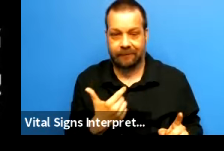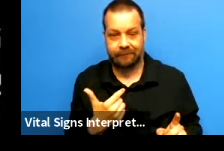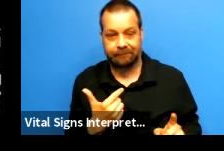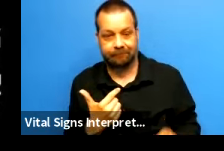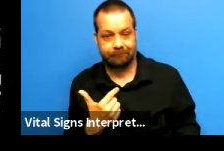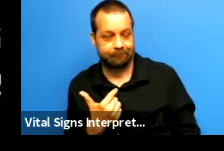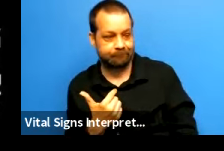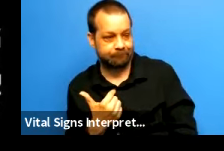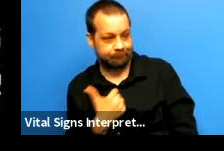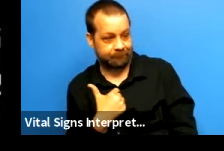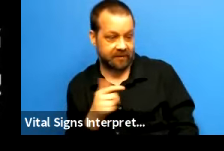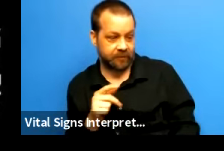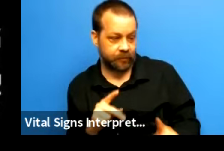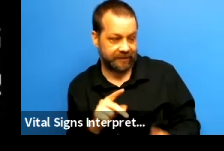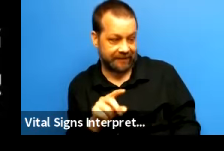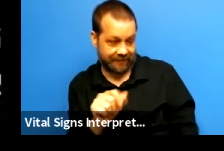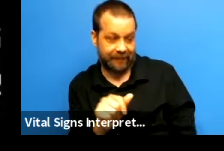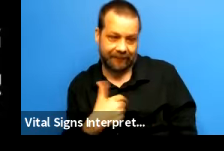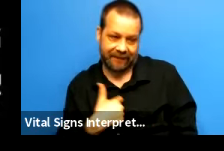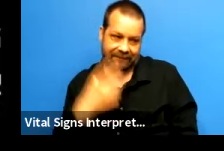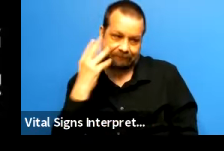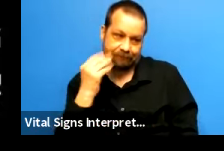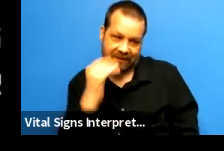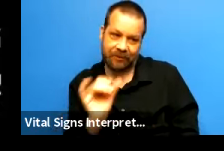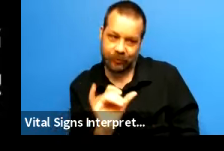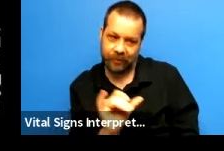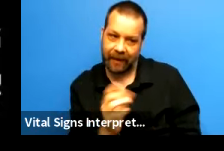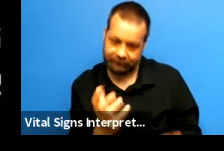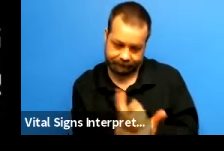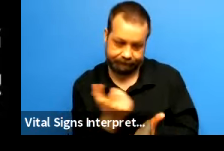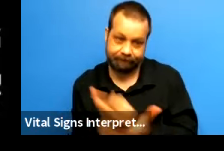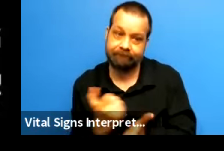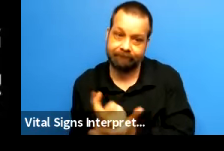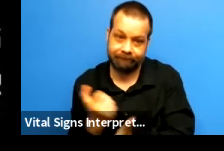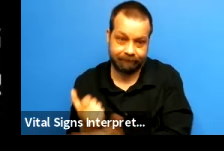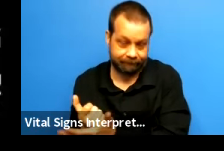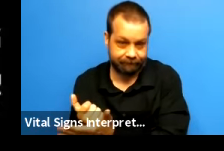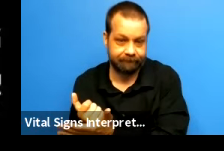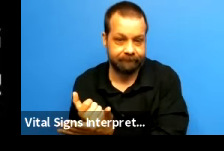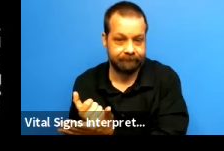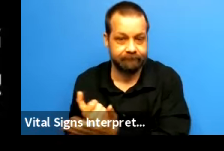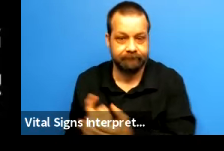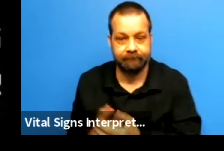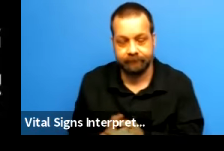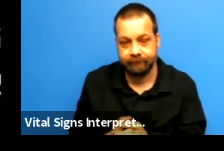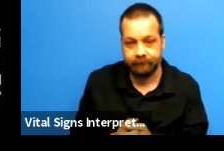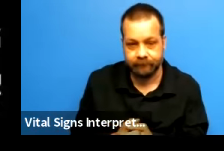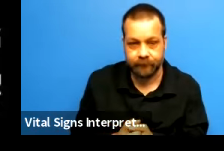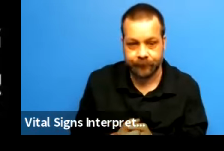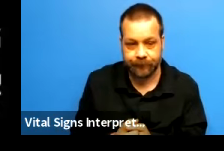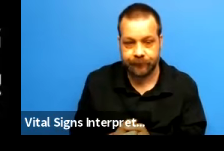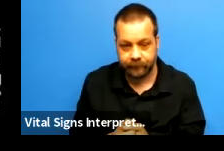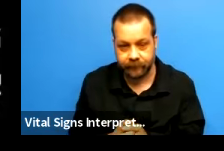these are things I utilize. My friends and other professionals who are like me have utilized